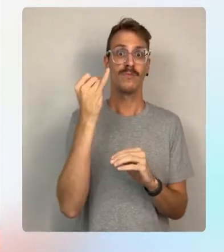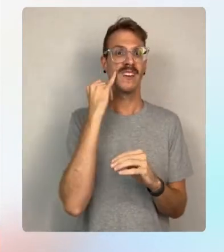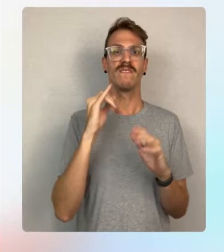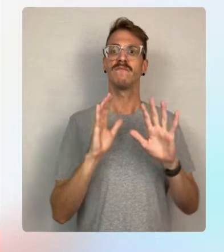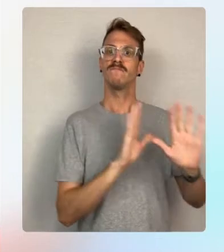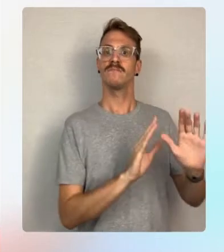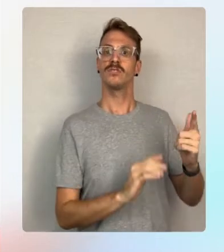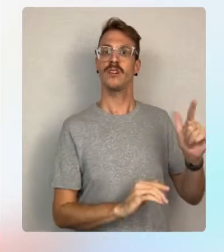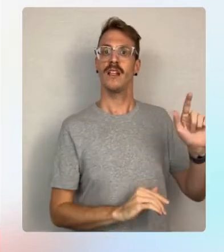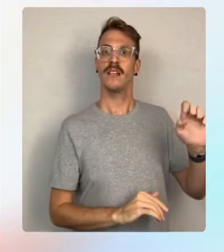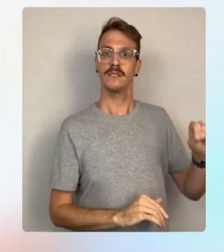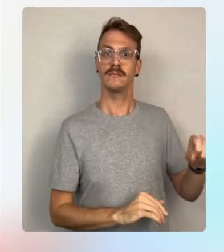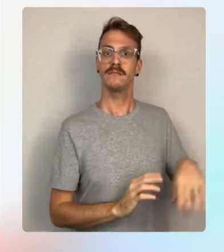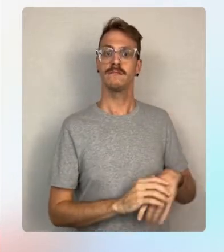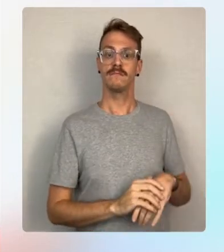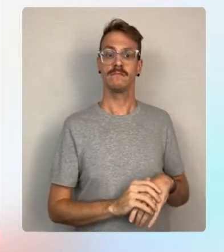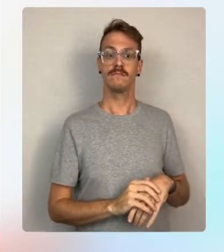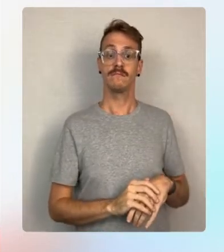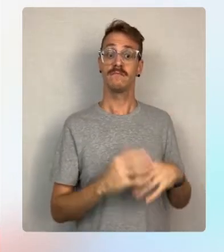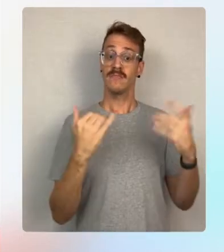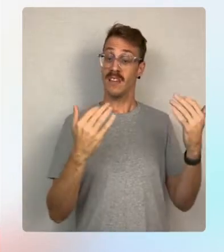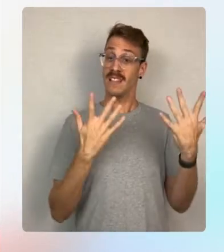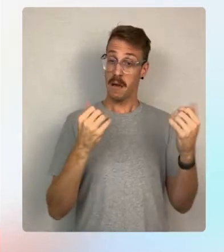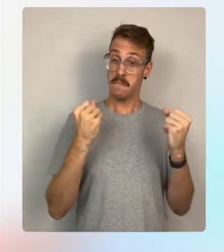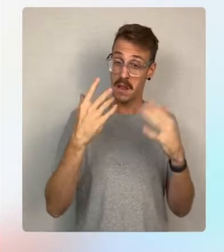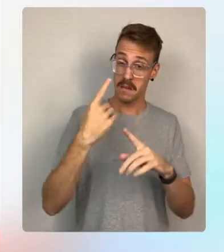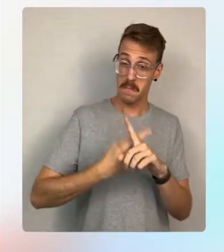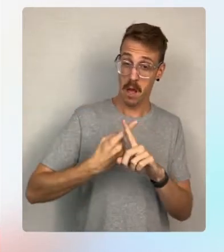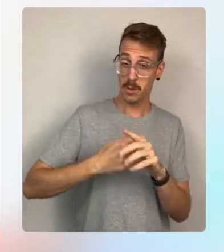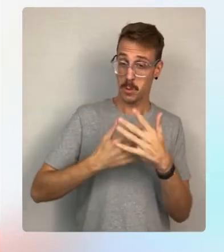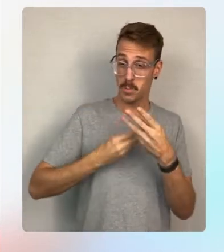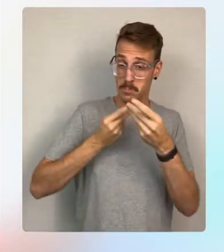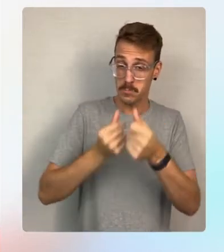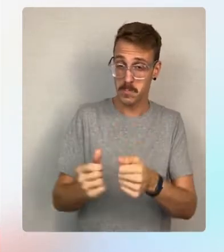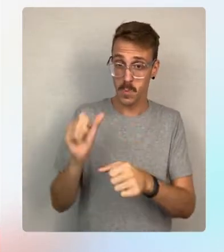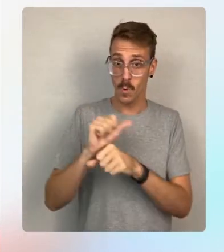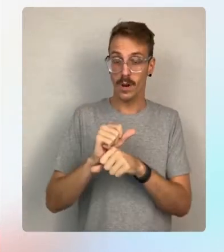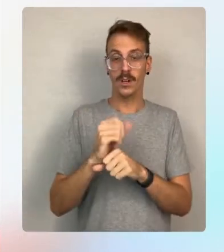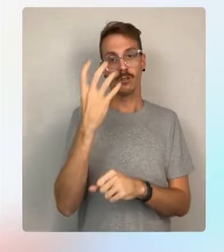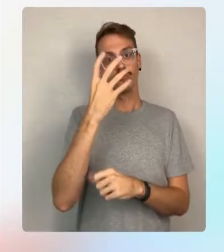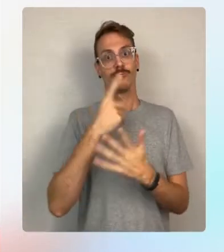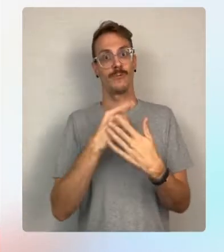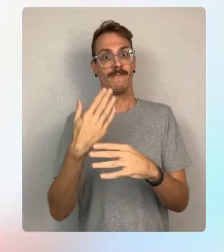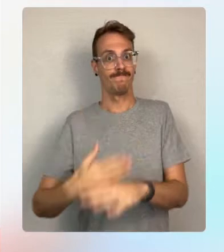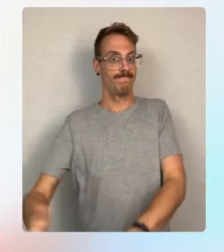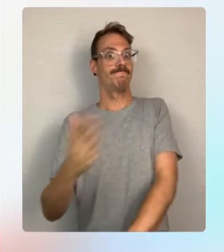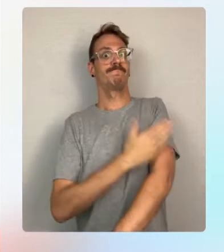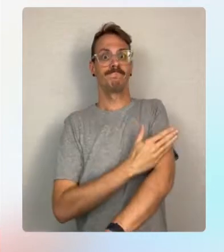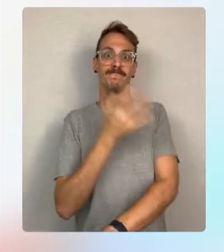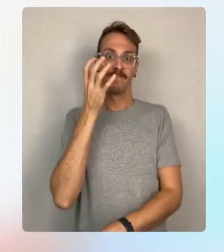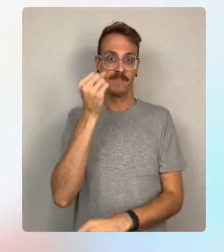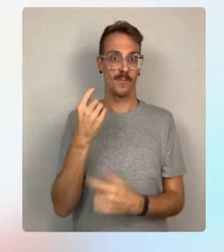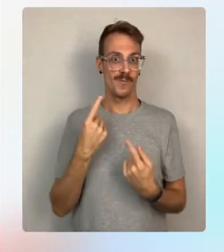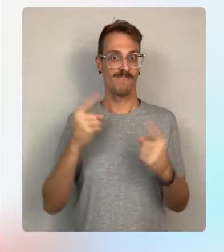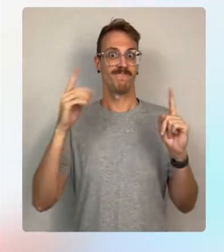than when using GLES. After months of efforts, we're happy to announce that we've made huge memory wins on Vulkan.